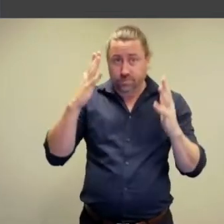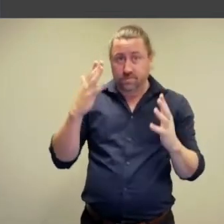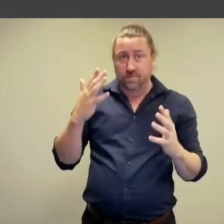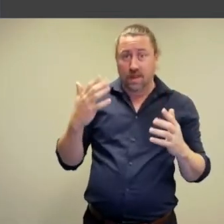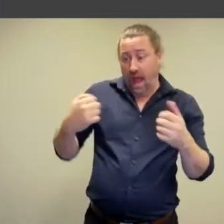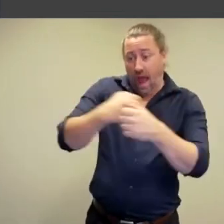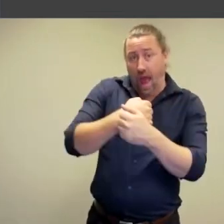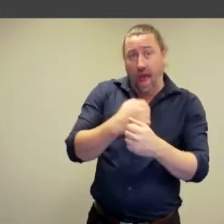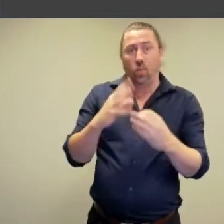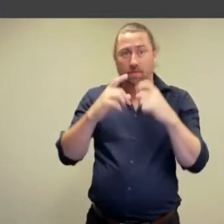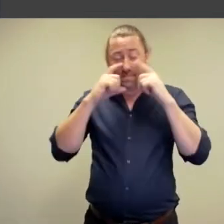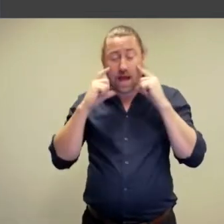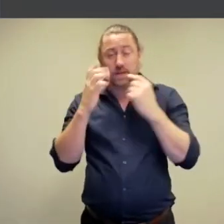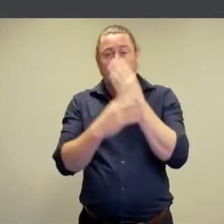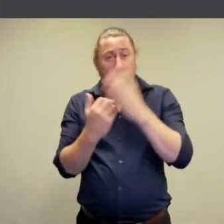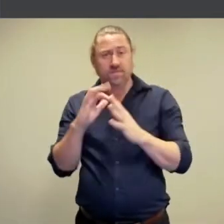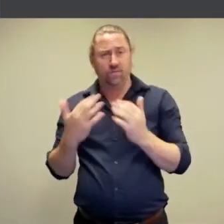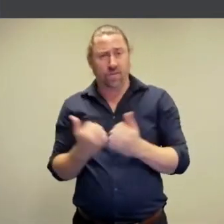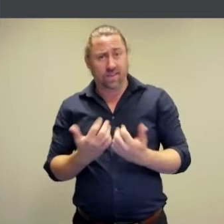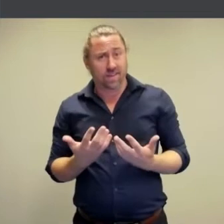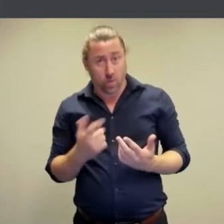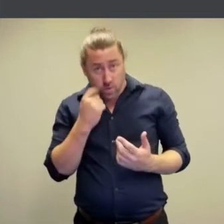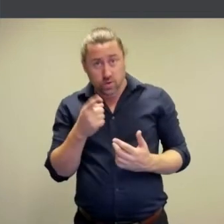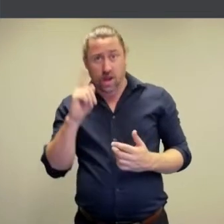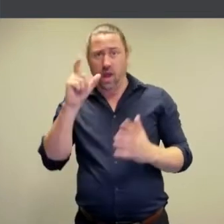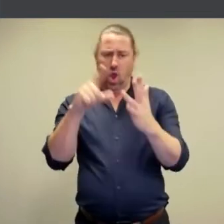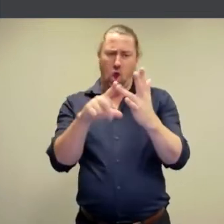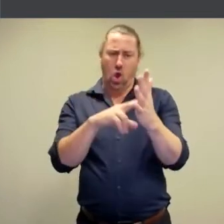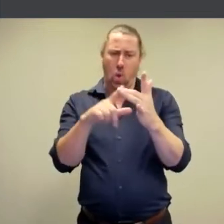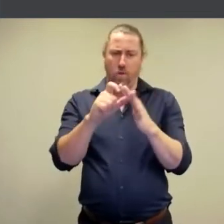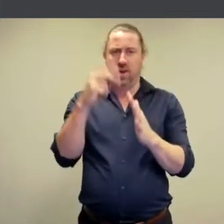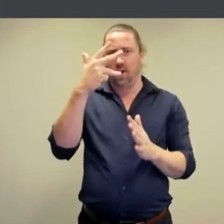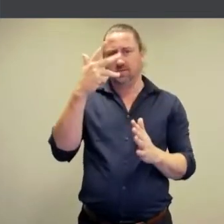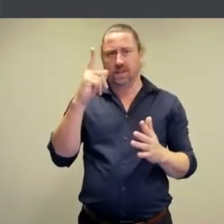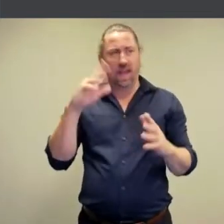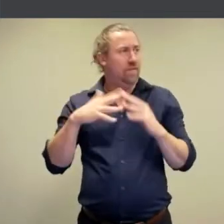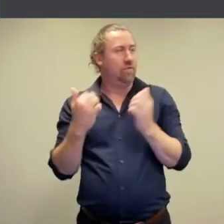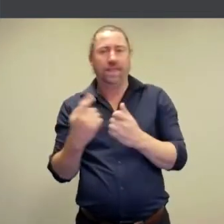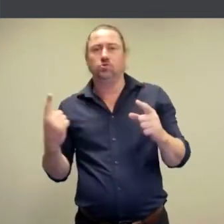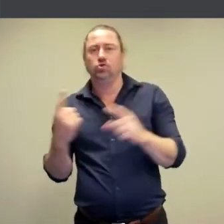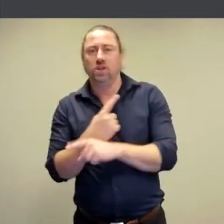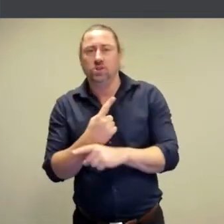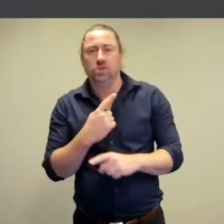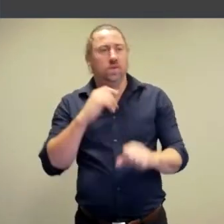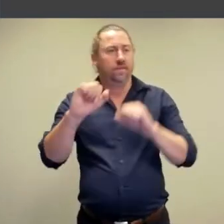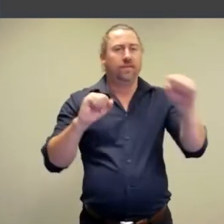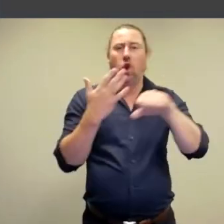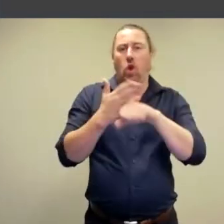As we work our ways through COVID-19,